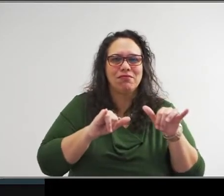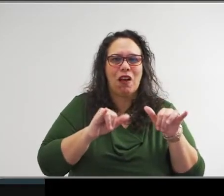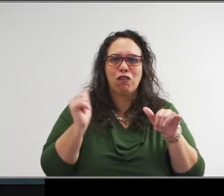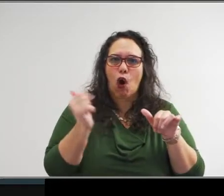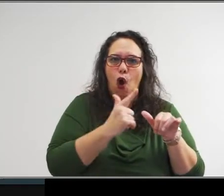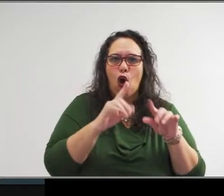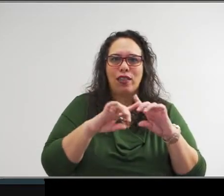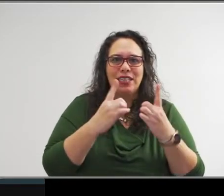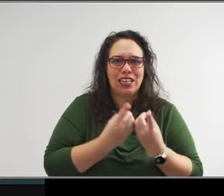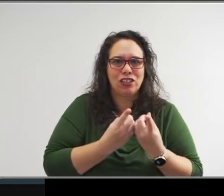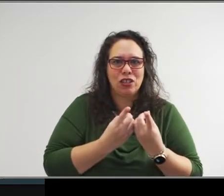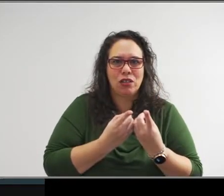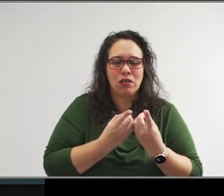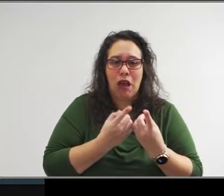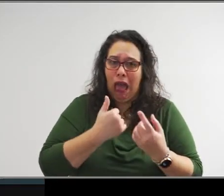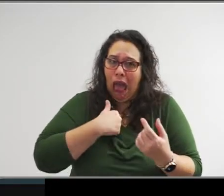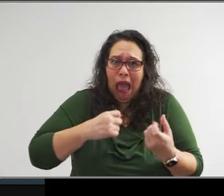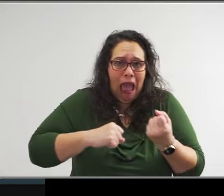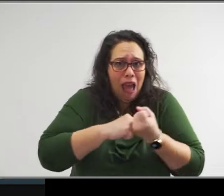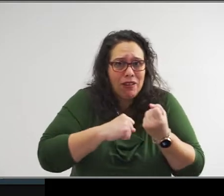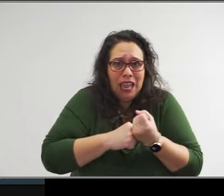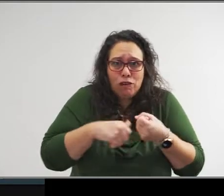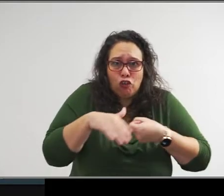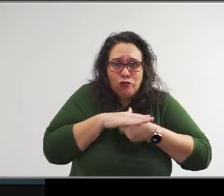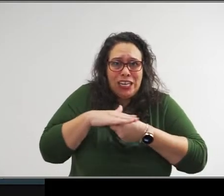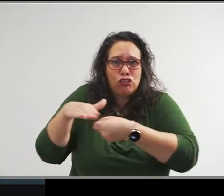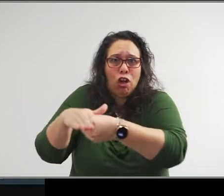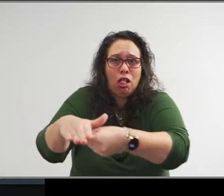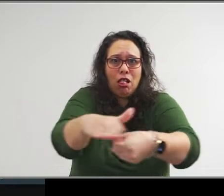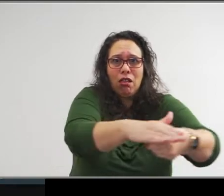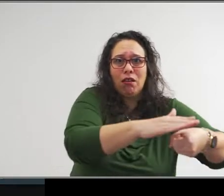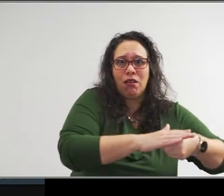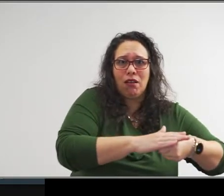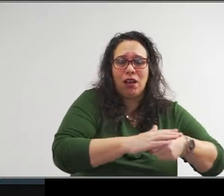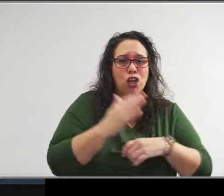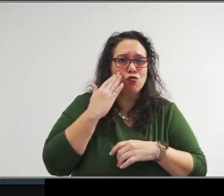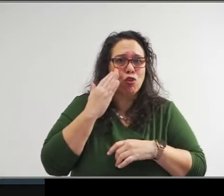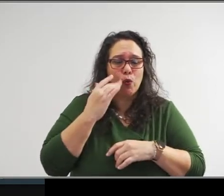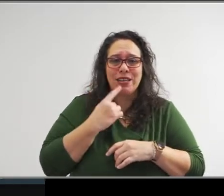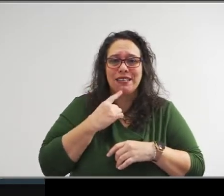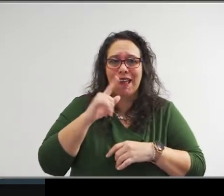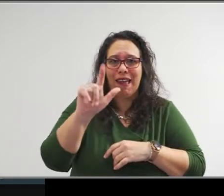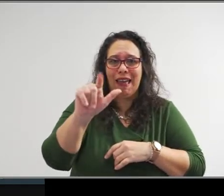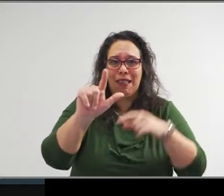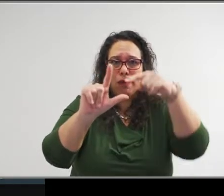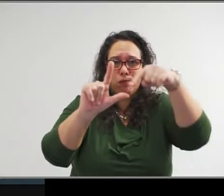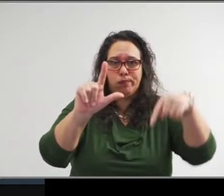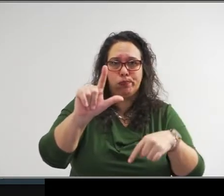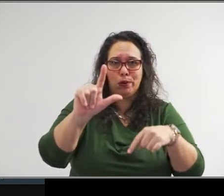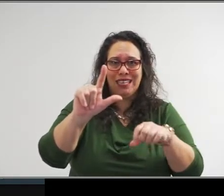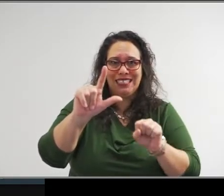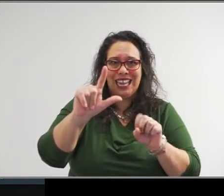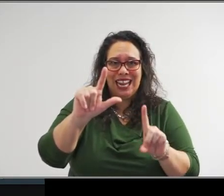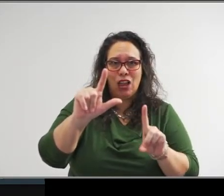for a regional standards so that we can say LA to San Diego, this is what your numbers look like.